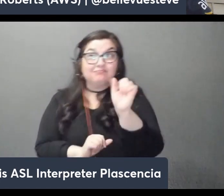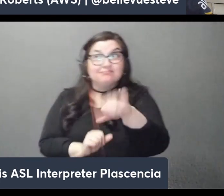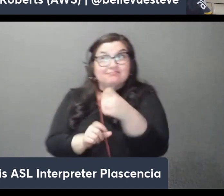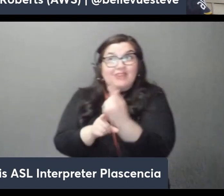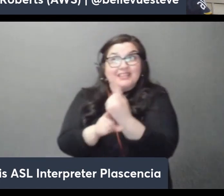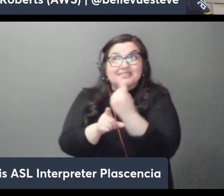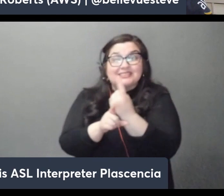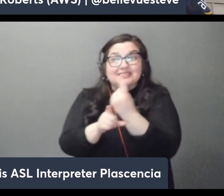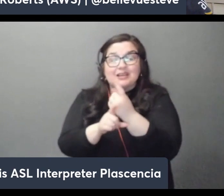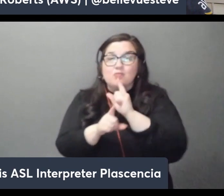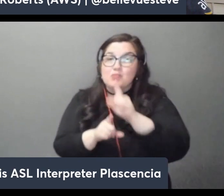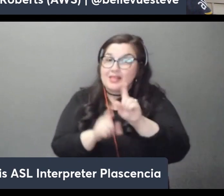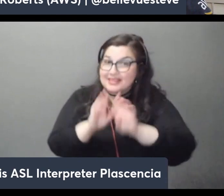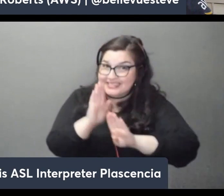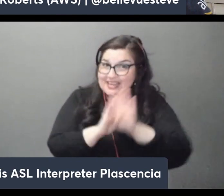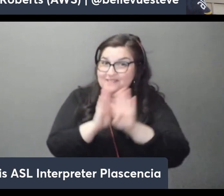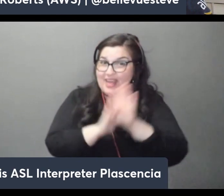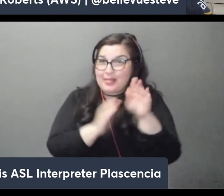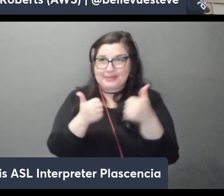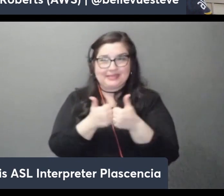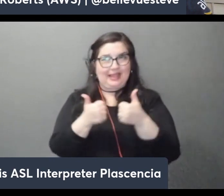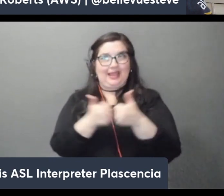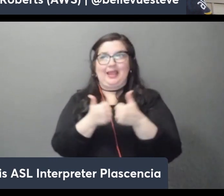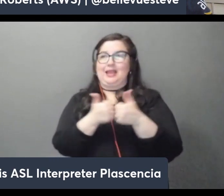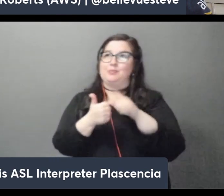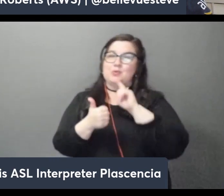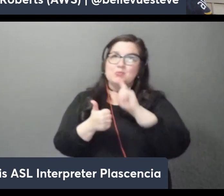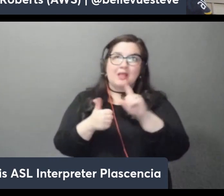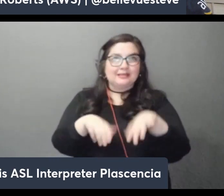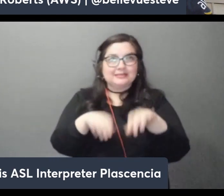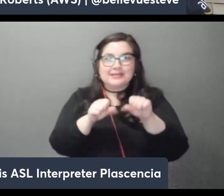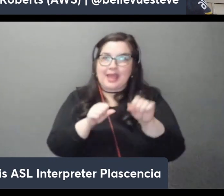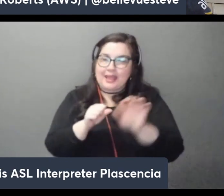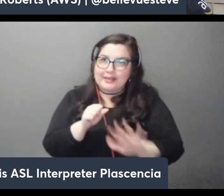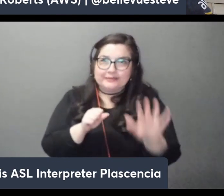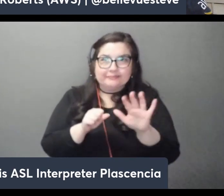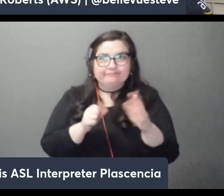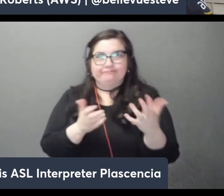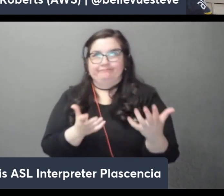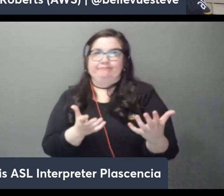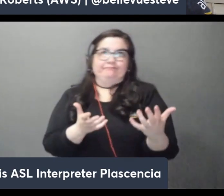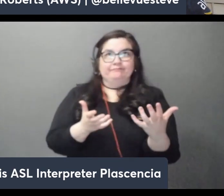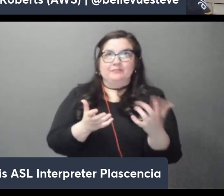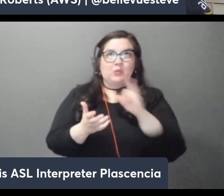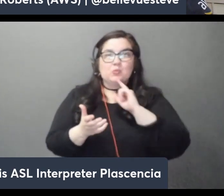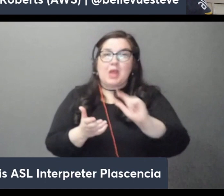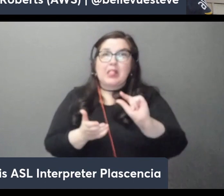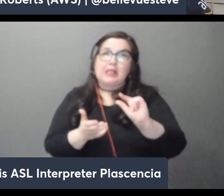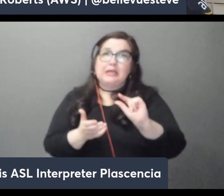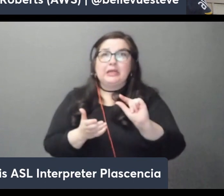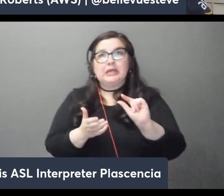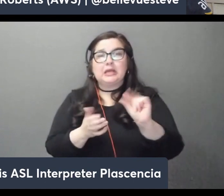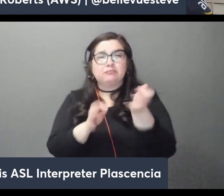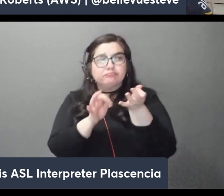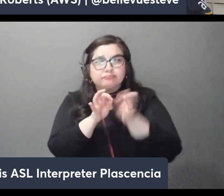Developing a game can take anywhere from, some of the very smallest games have been put together